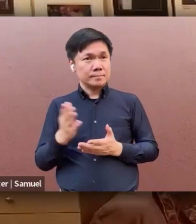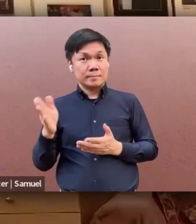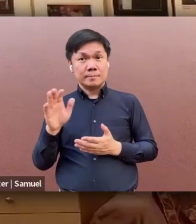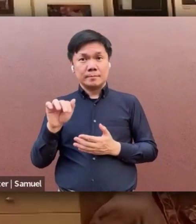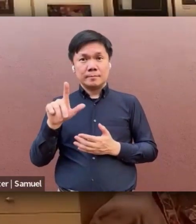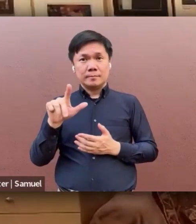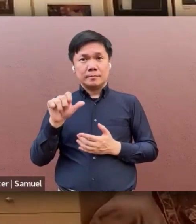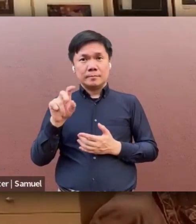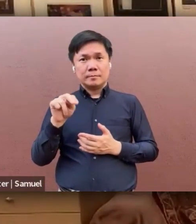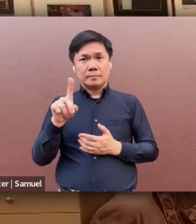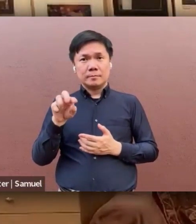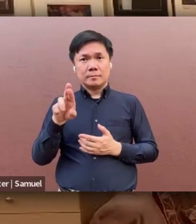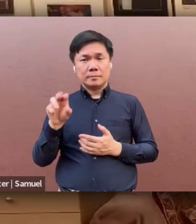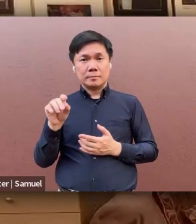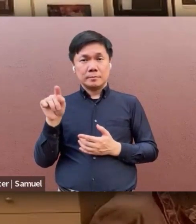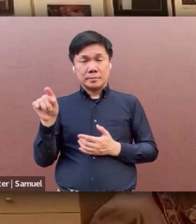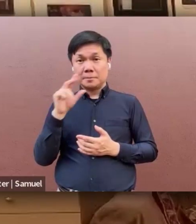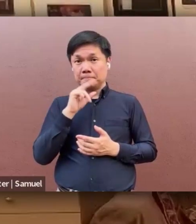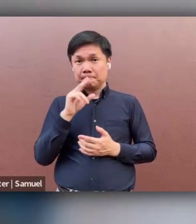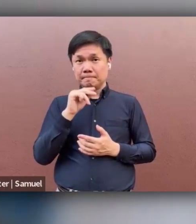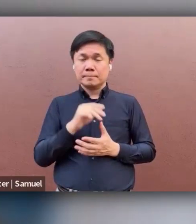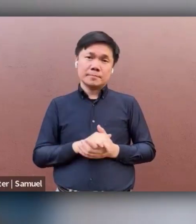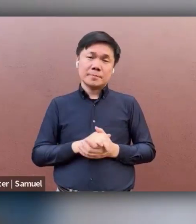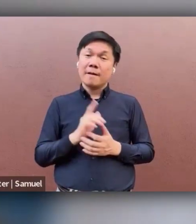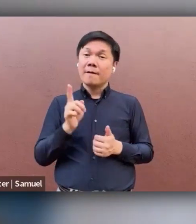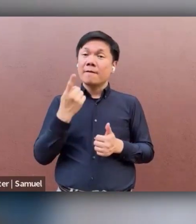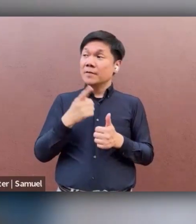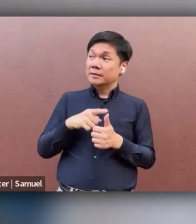I wonder if I could respond to Alessandro. Yes, please. If you have an answer, yes, please go ahead.